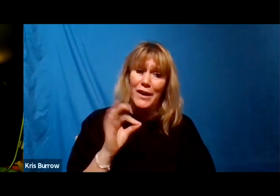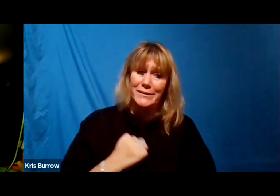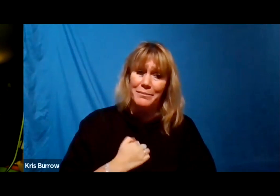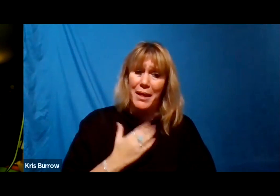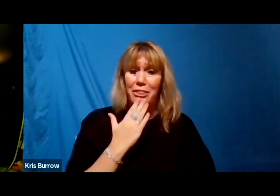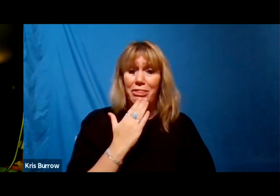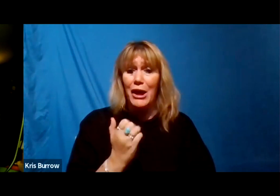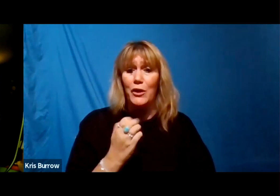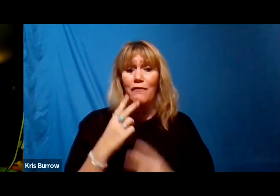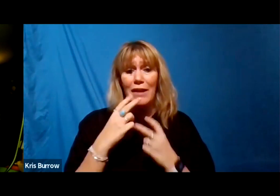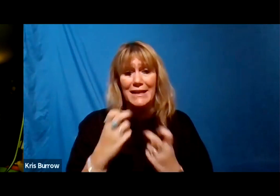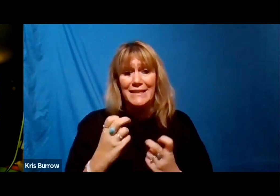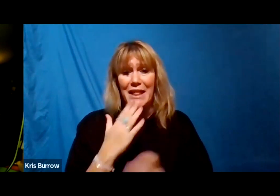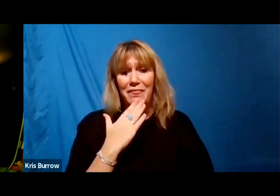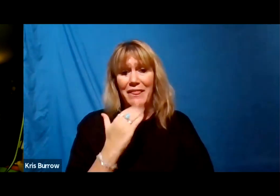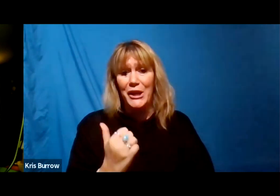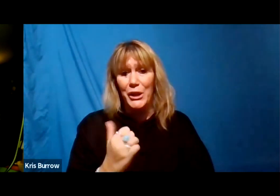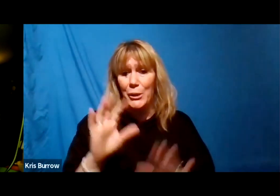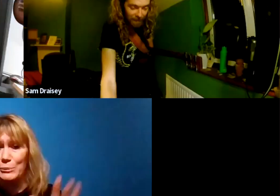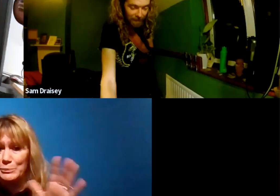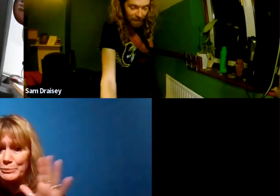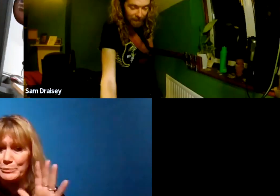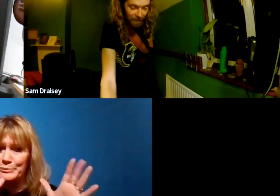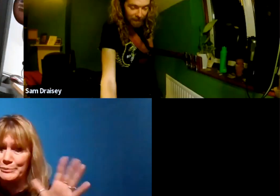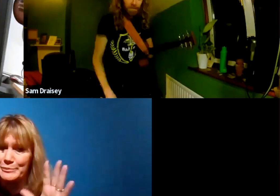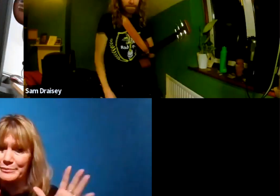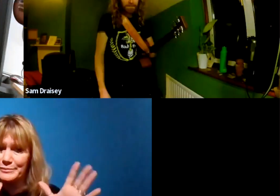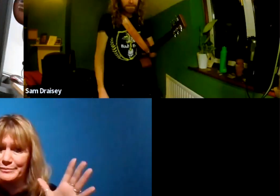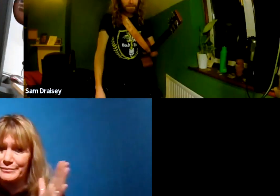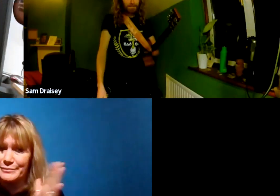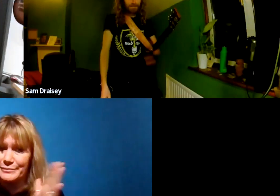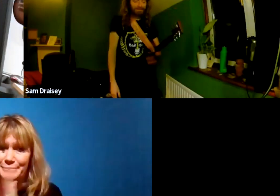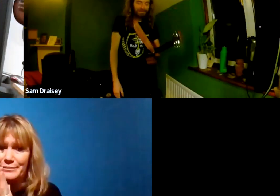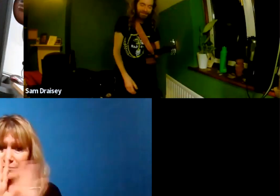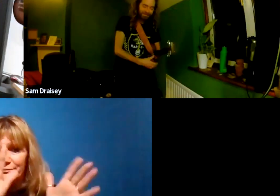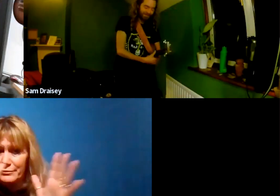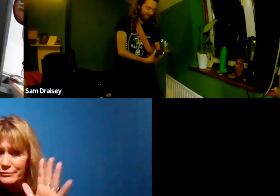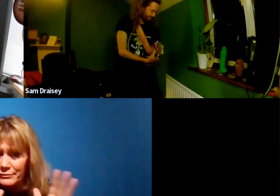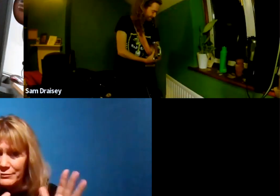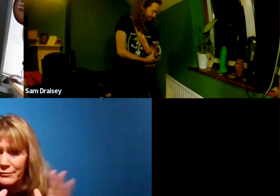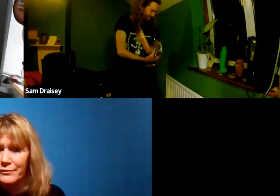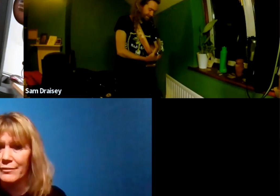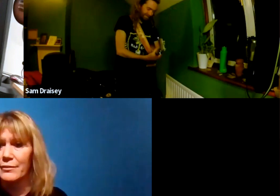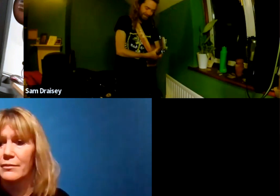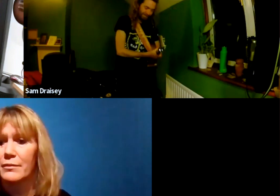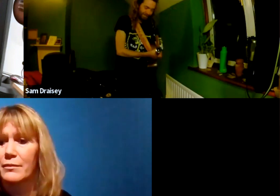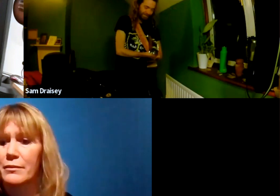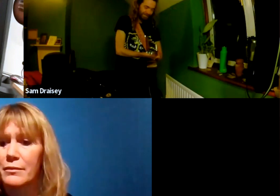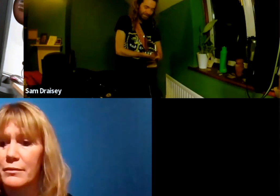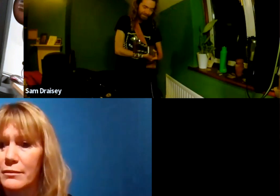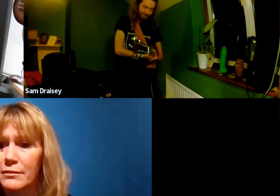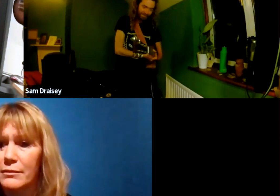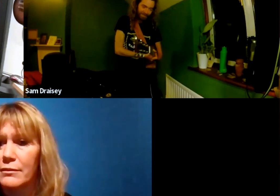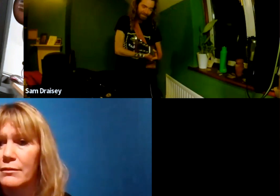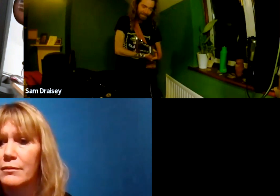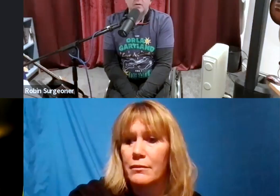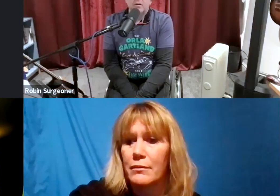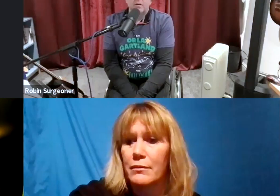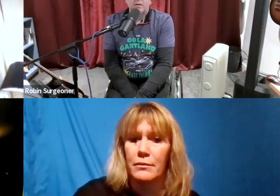And I won't stop as long as there's a message to be heard If it's a choice between being famous